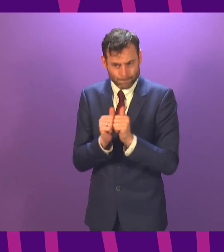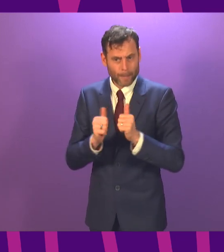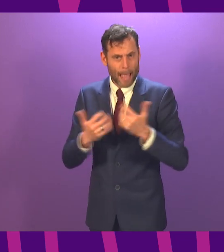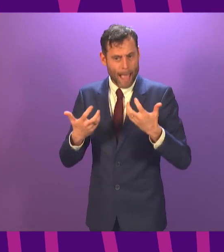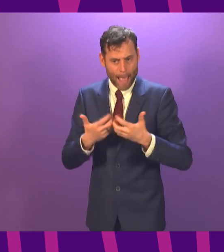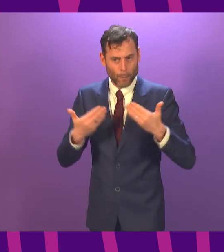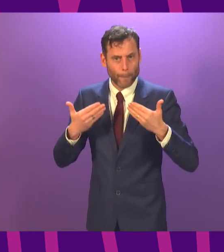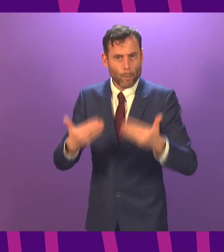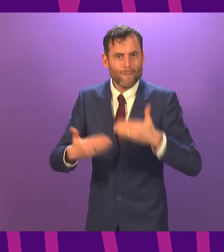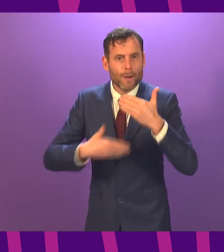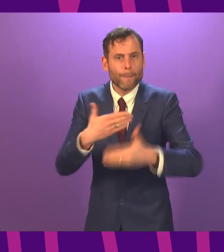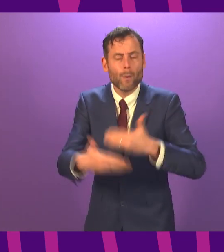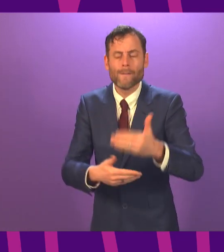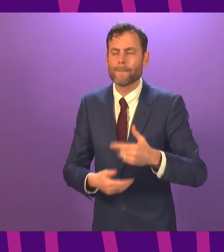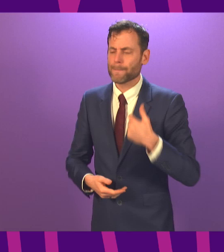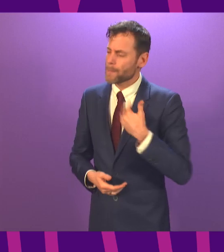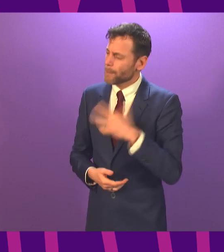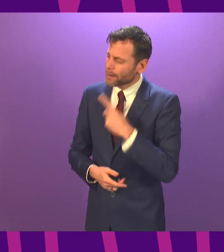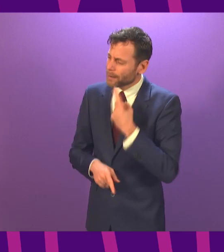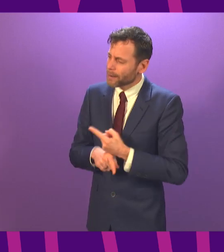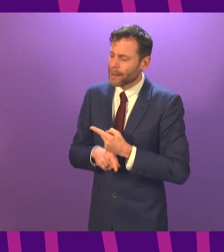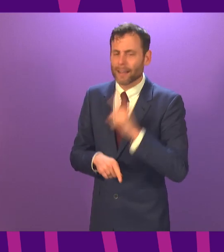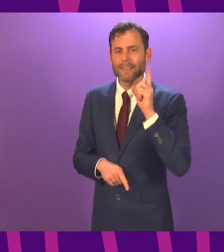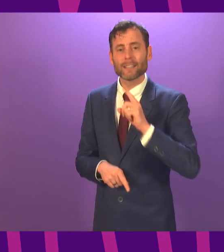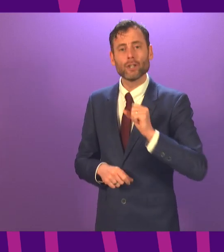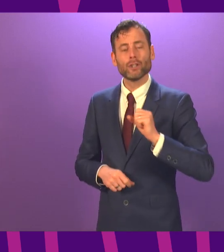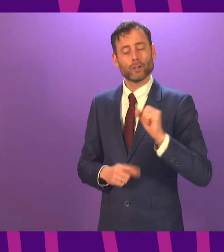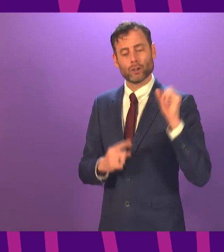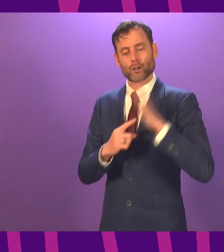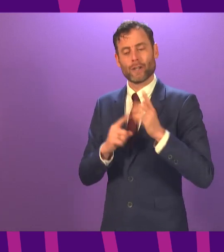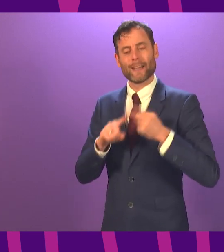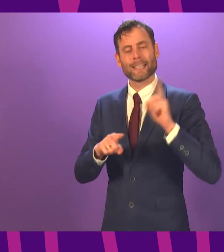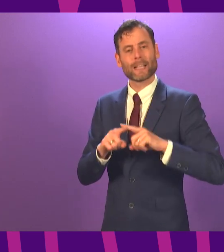I referred to this yesterday: I noticed that the chief executive of Scottish Care, Donald